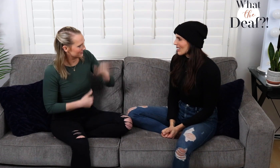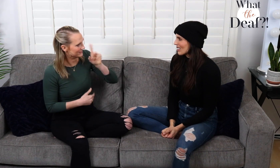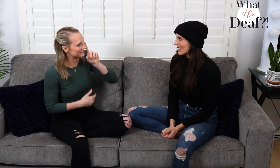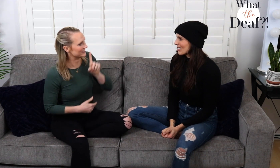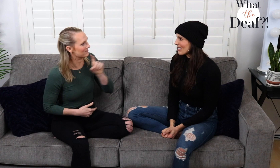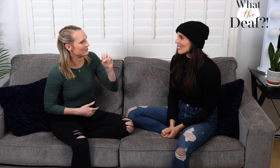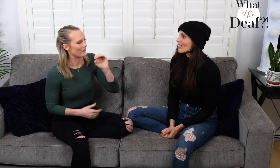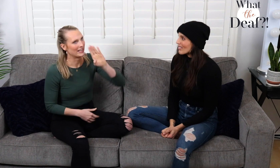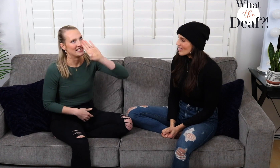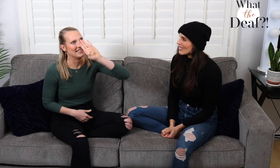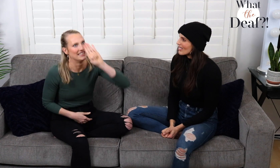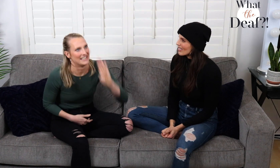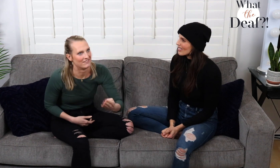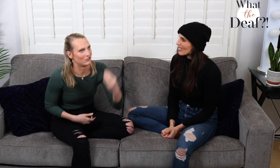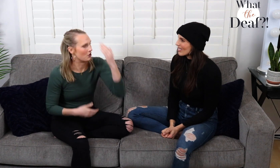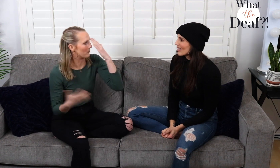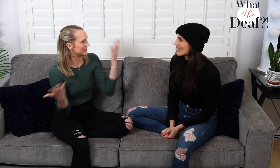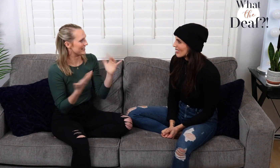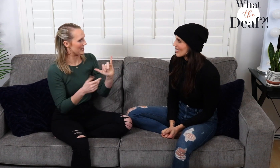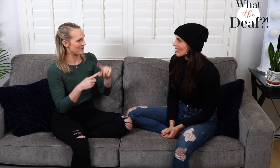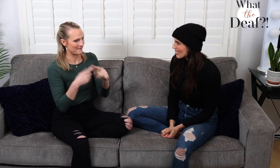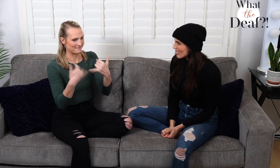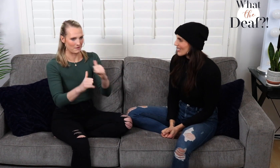raised Deaf. And so I never knew what it was like